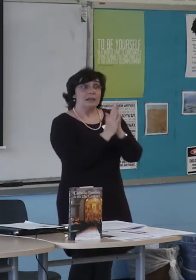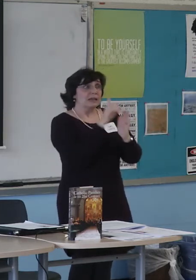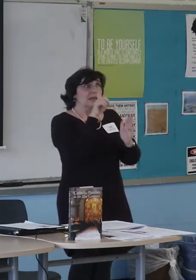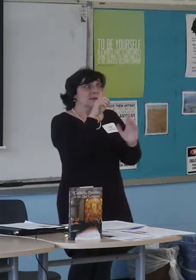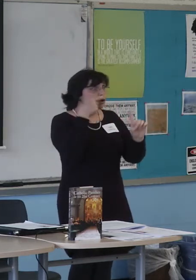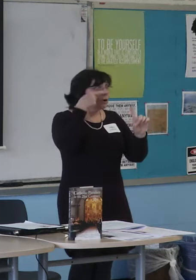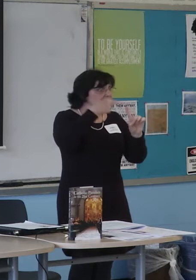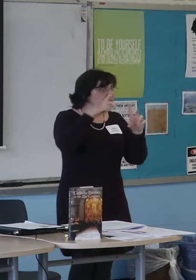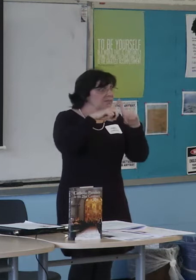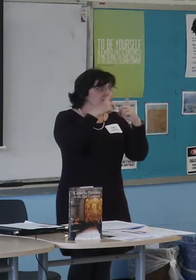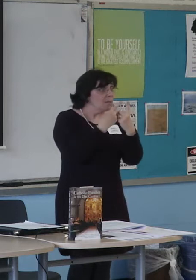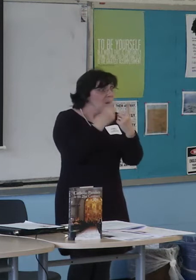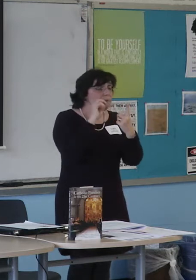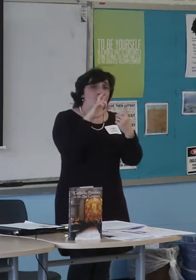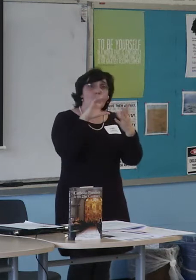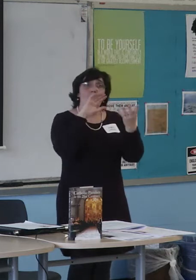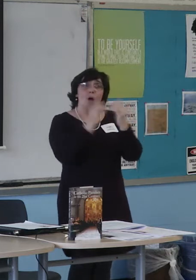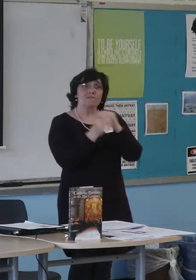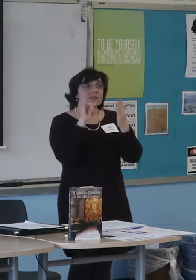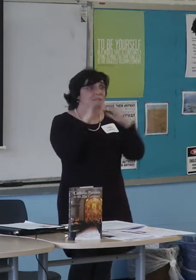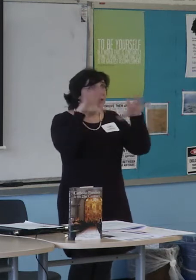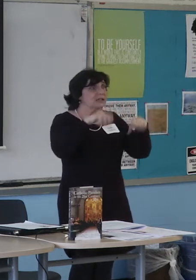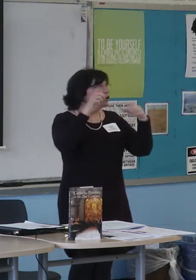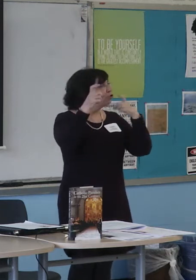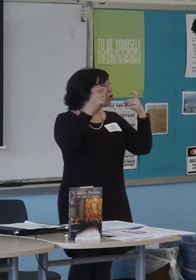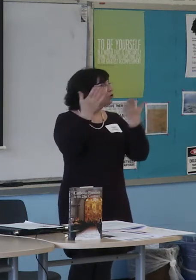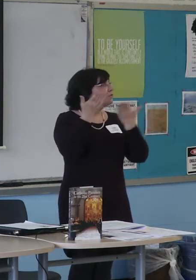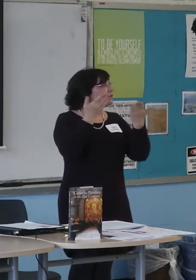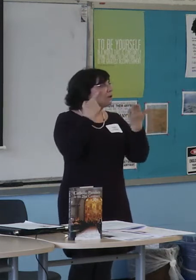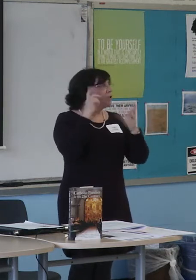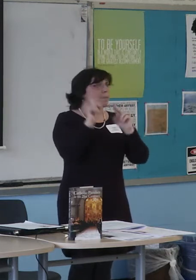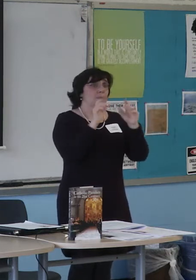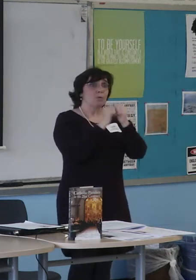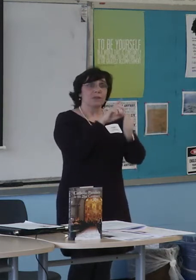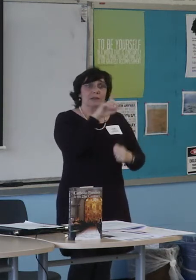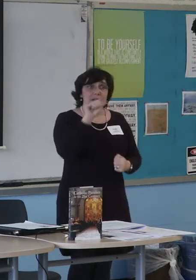department or office that's in charge of services for people with disabilities, we